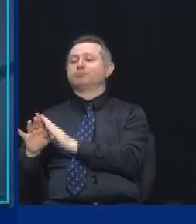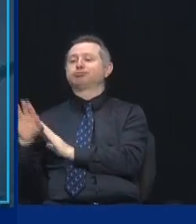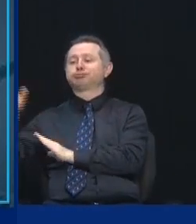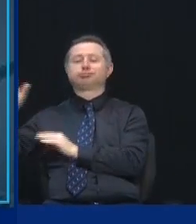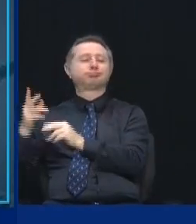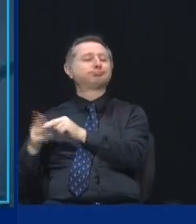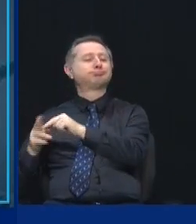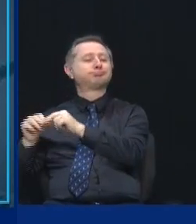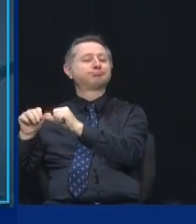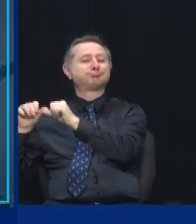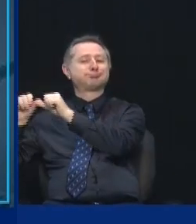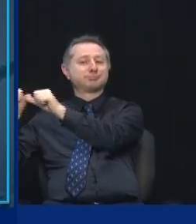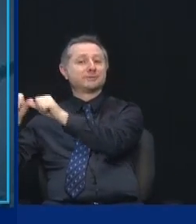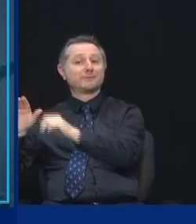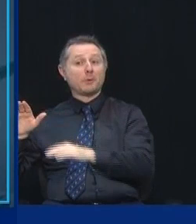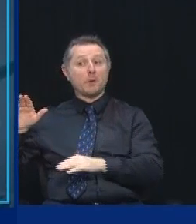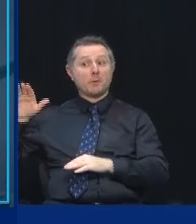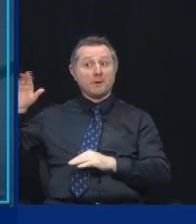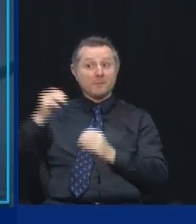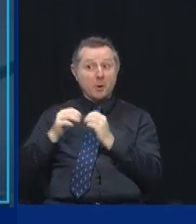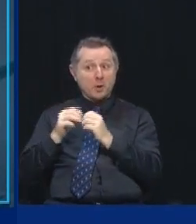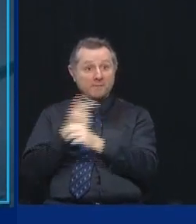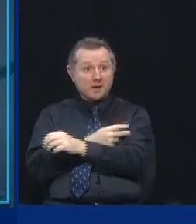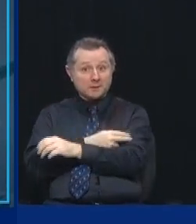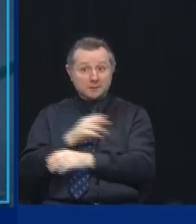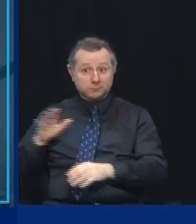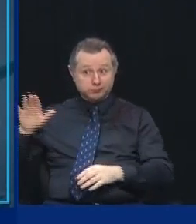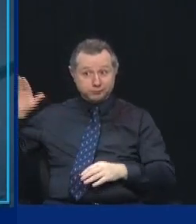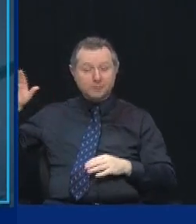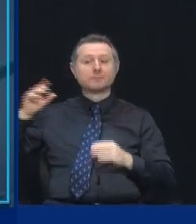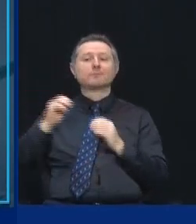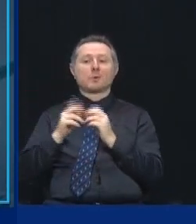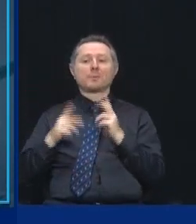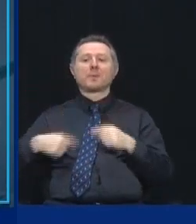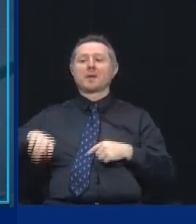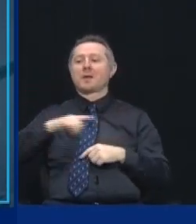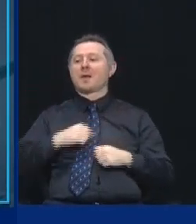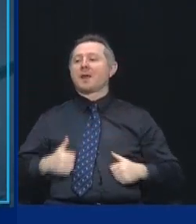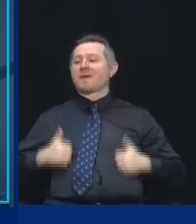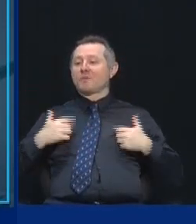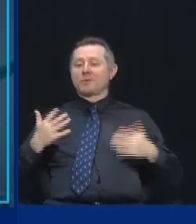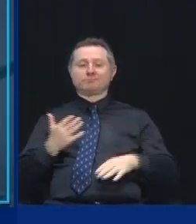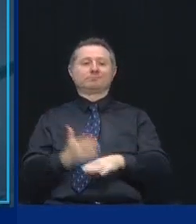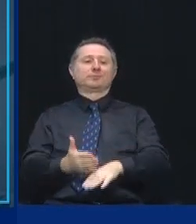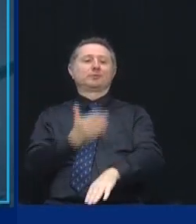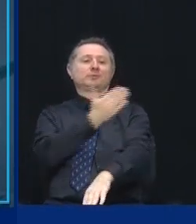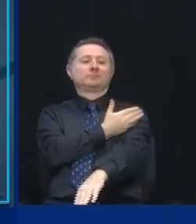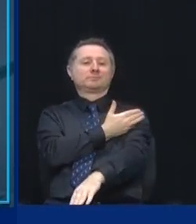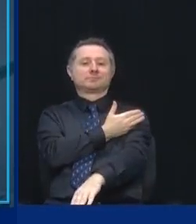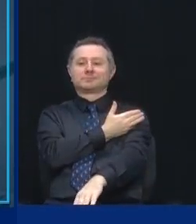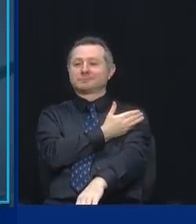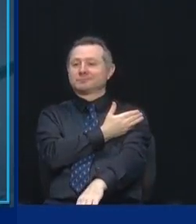WE'RE SEEING. I BELIEVE WE'LL CONTINUE TO GET PEOPLE VACCINATED.